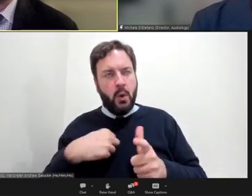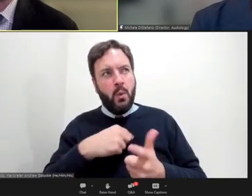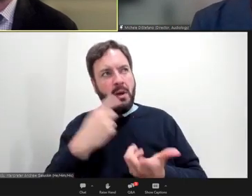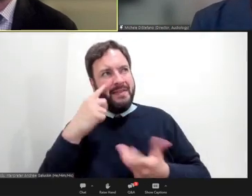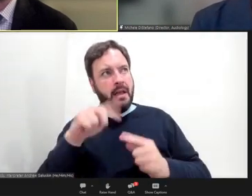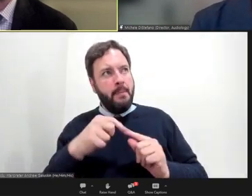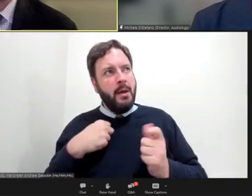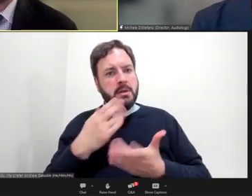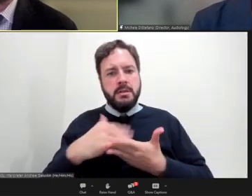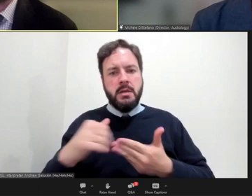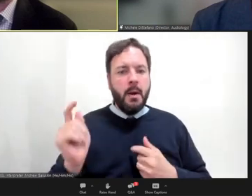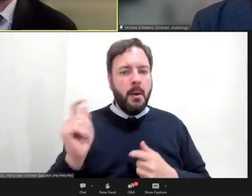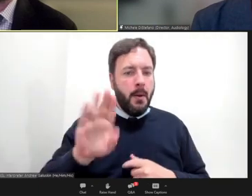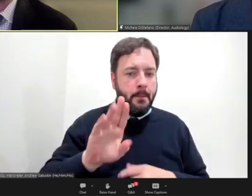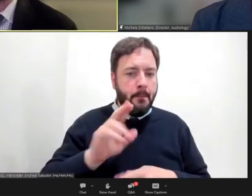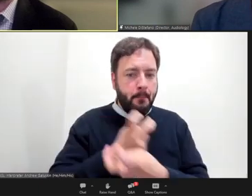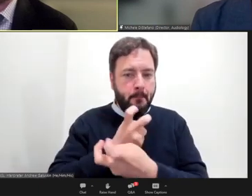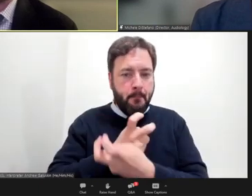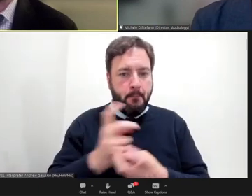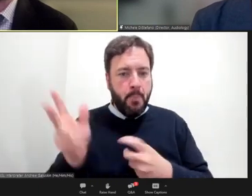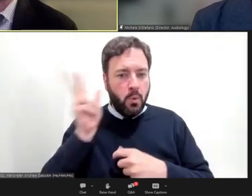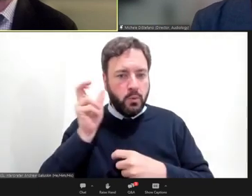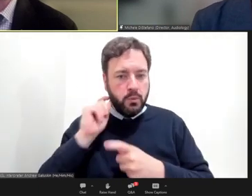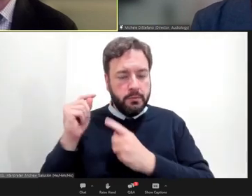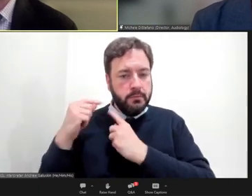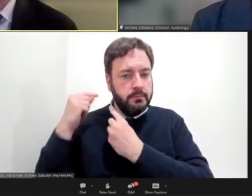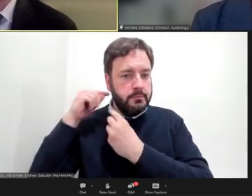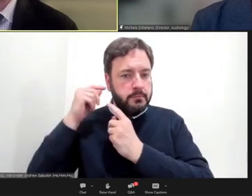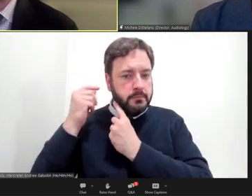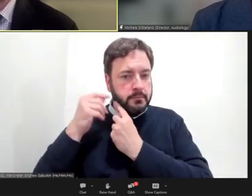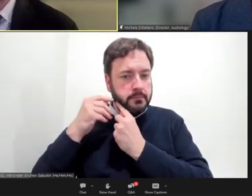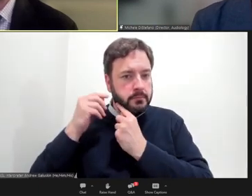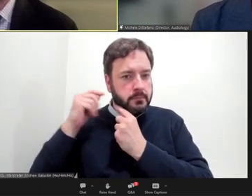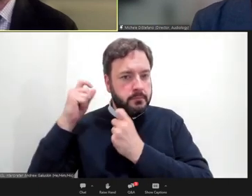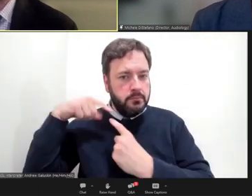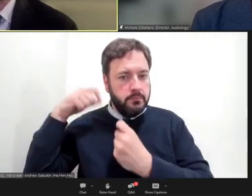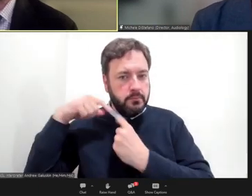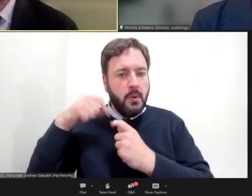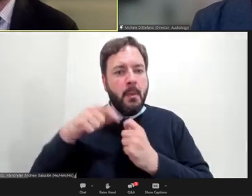conduction device. The problem with aural atresia in general is that the canal itself is not open.